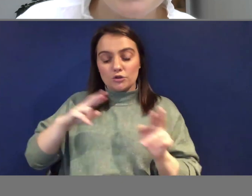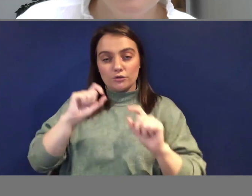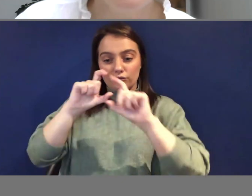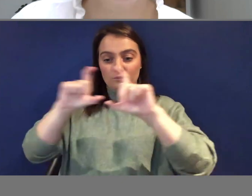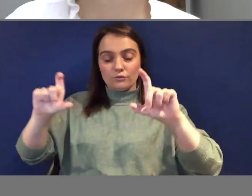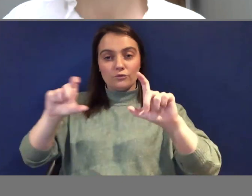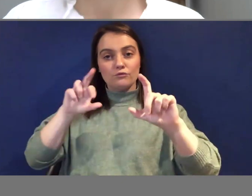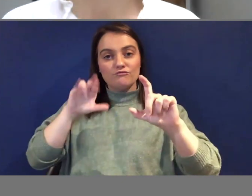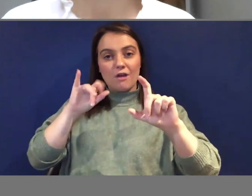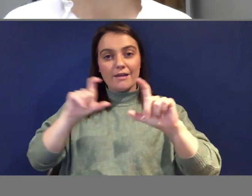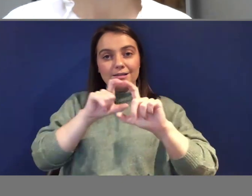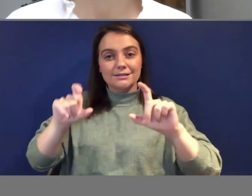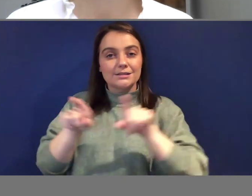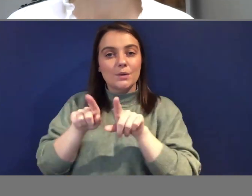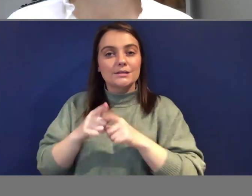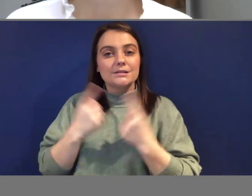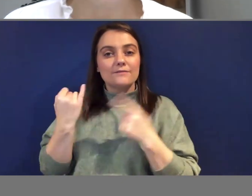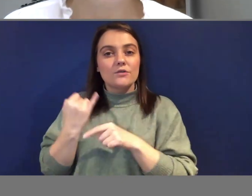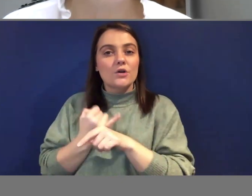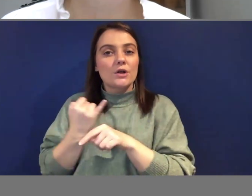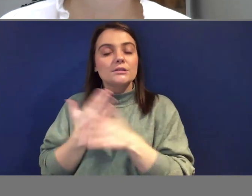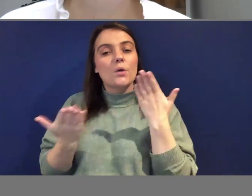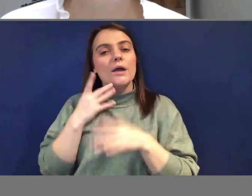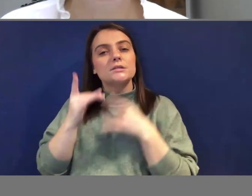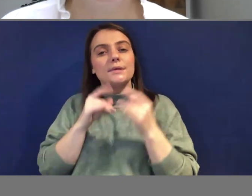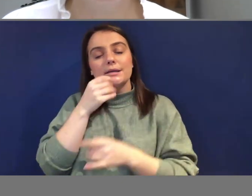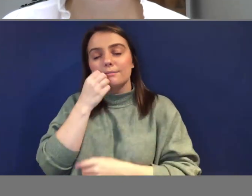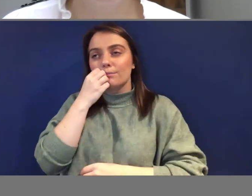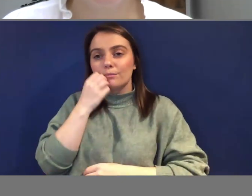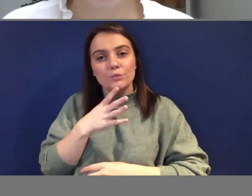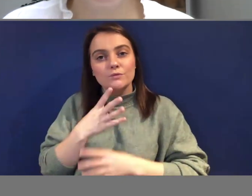also I suppose thinking about like how can we make something really beautiful something the central